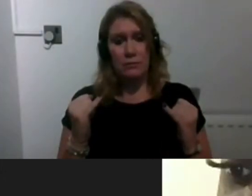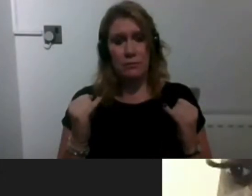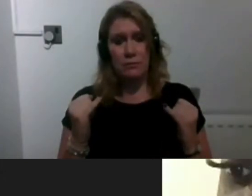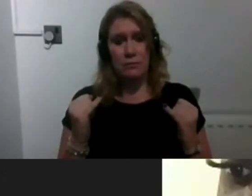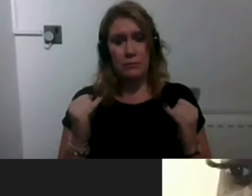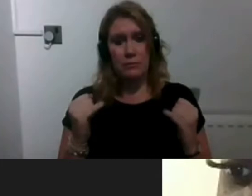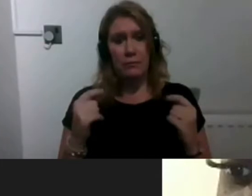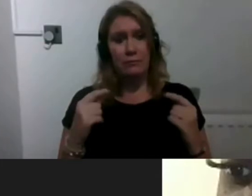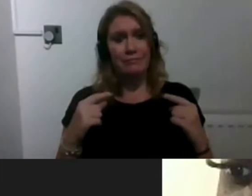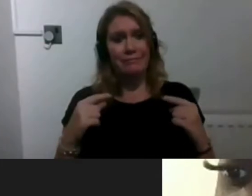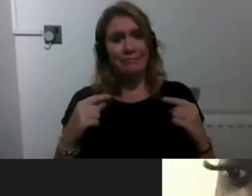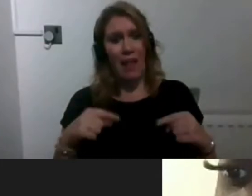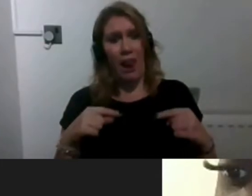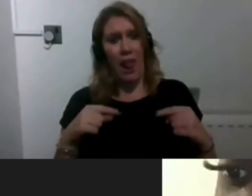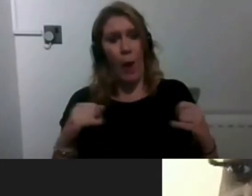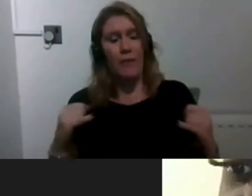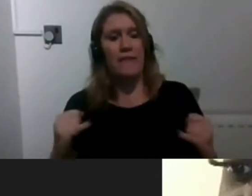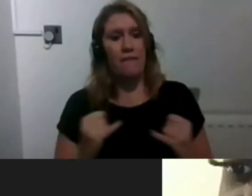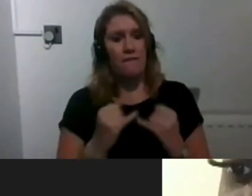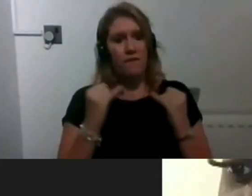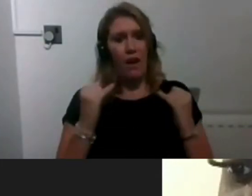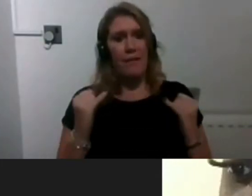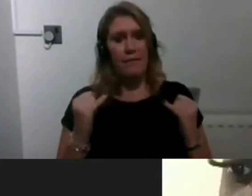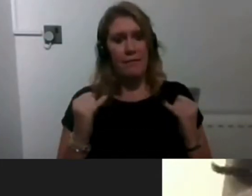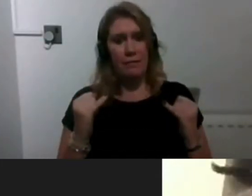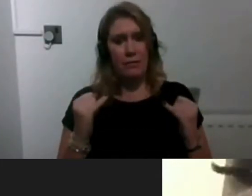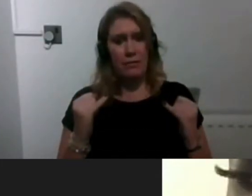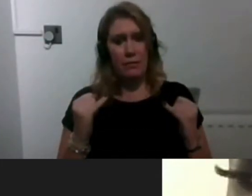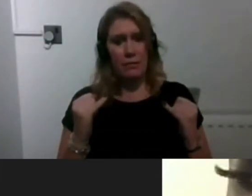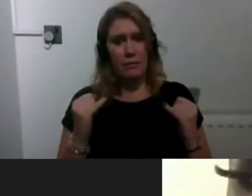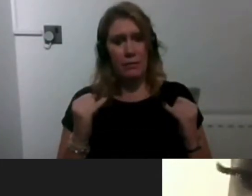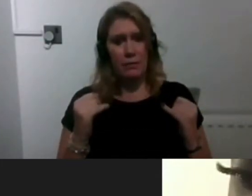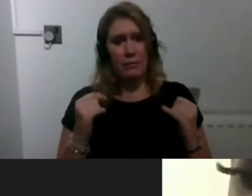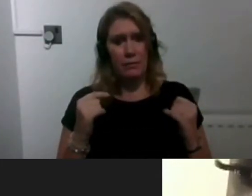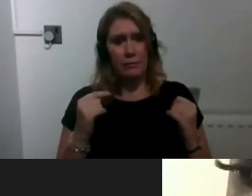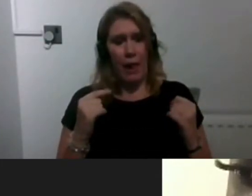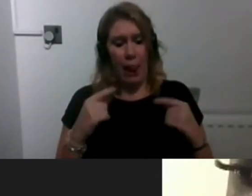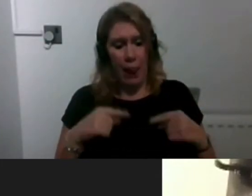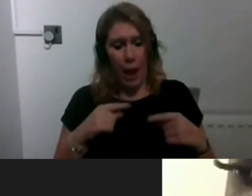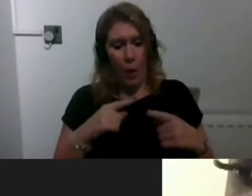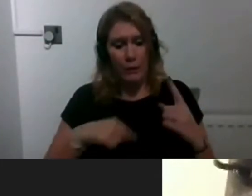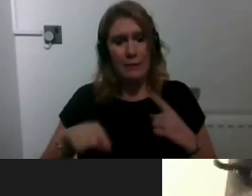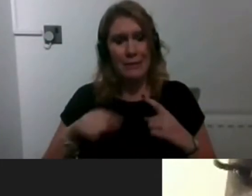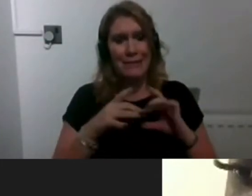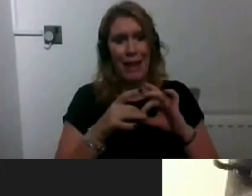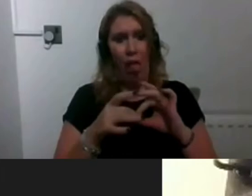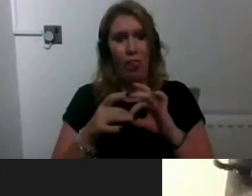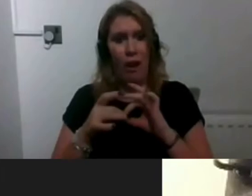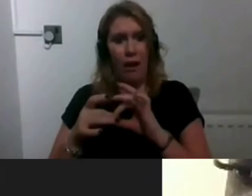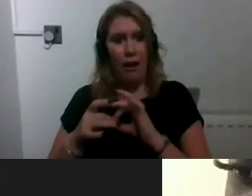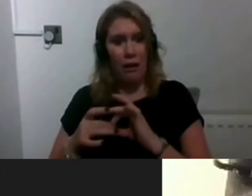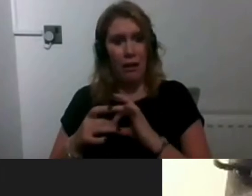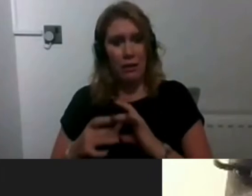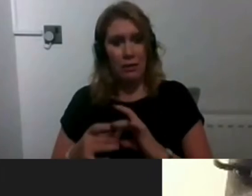let us get together. We should not be ashamed.